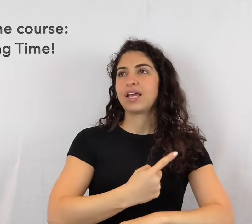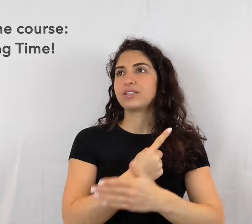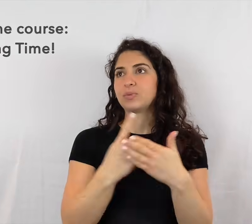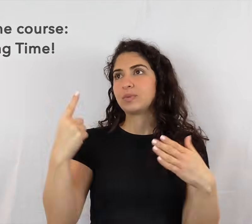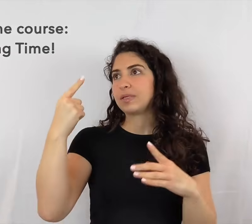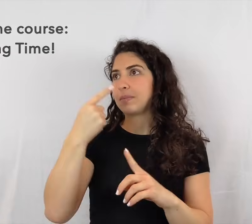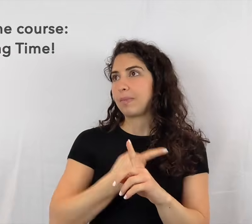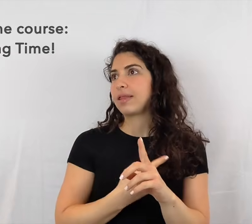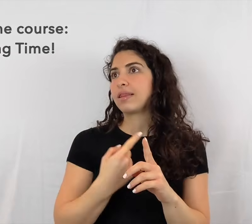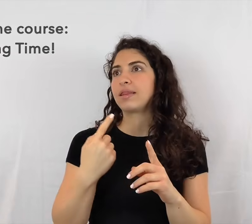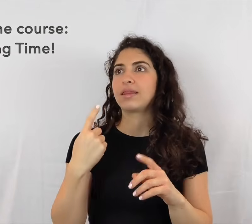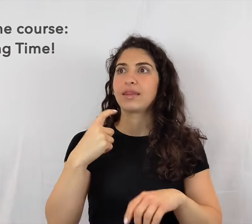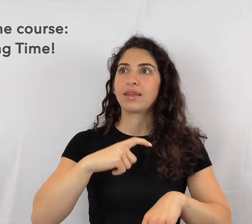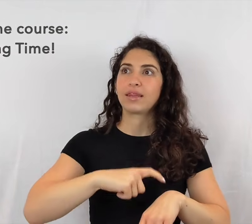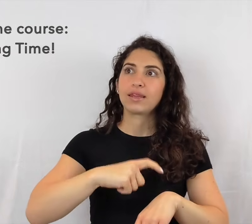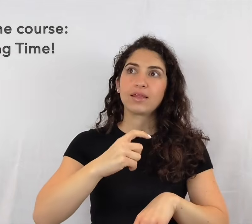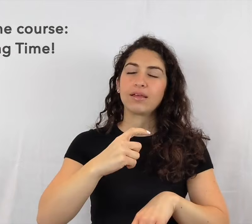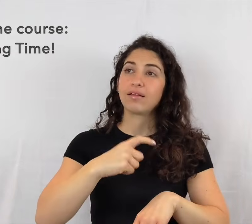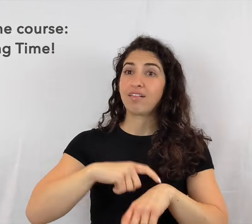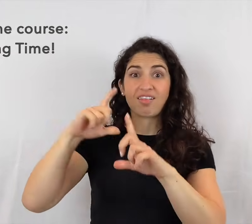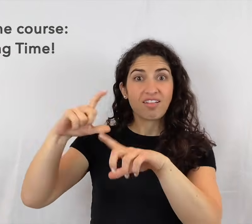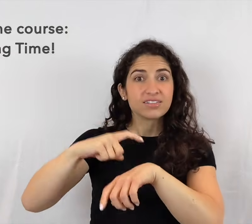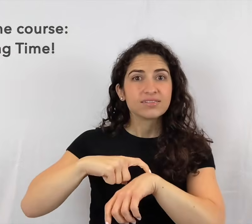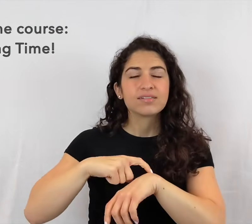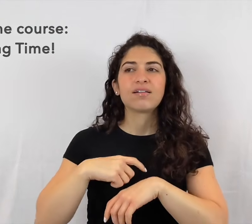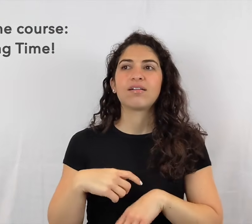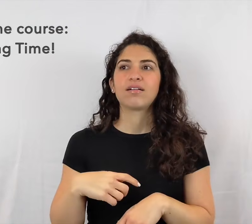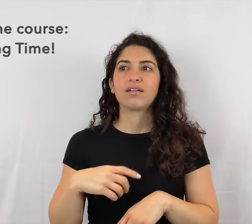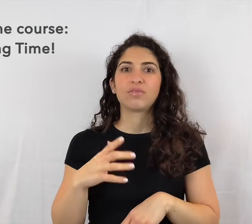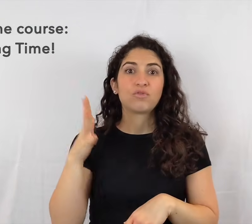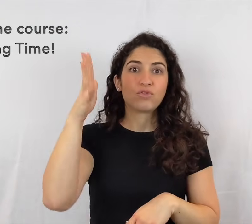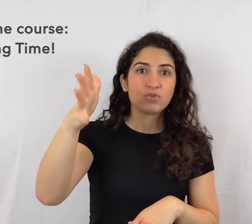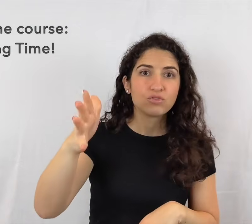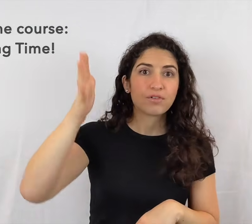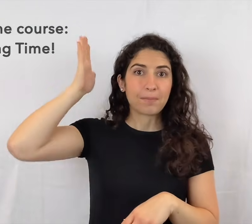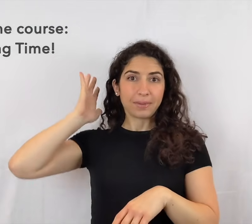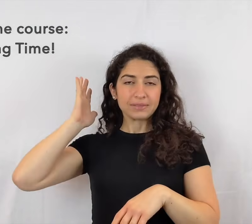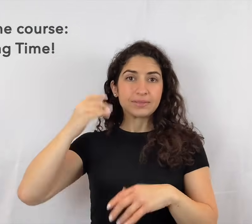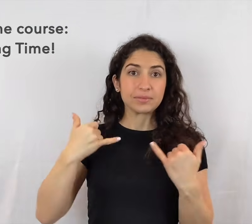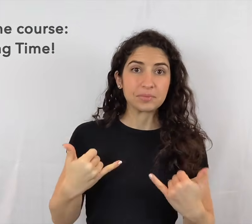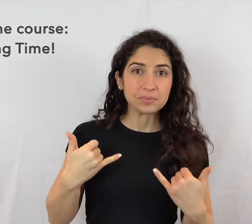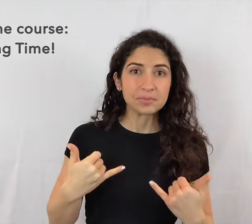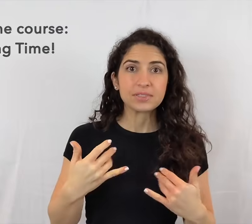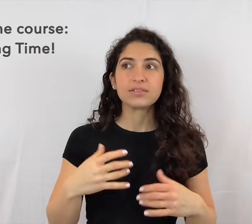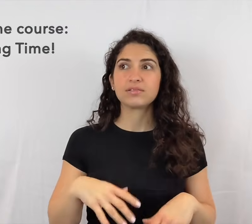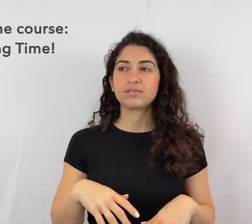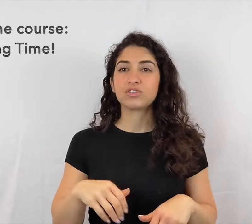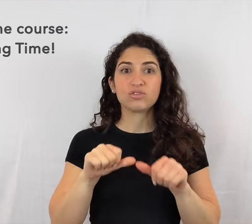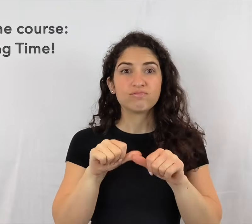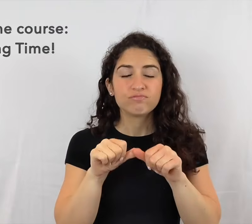the days, weeks, months, the clock times, future, past, present,